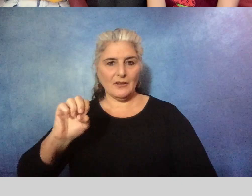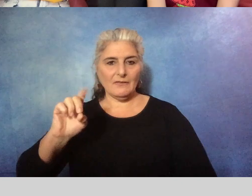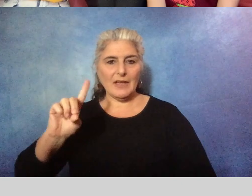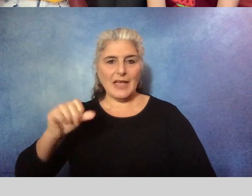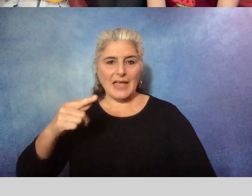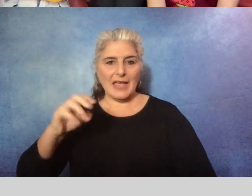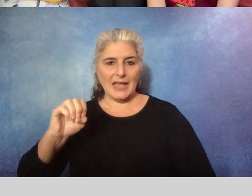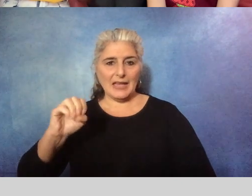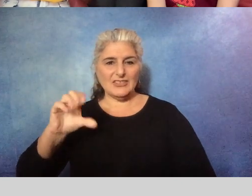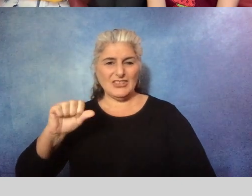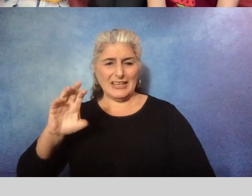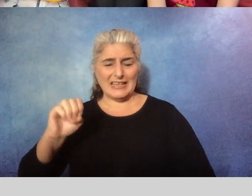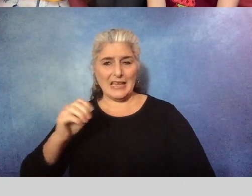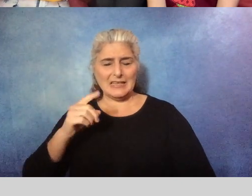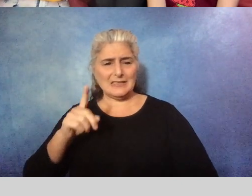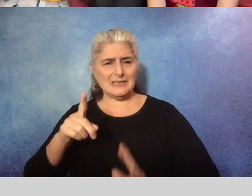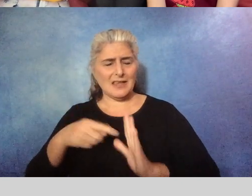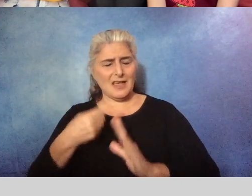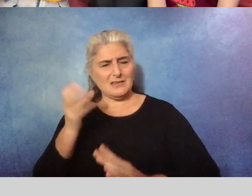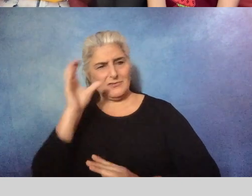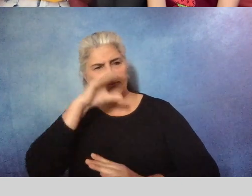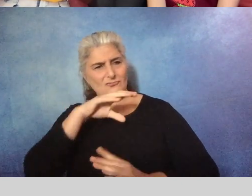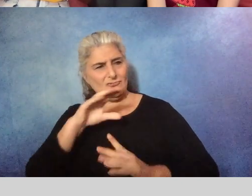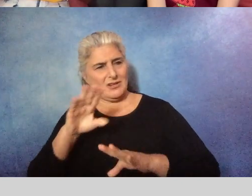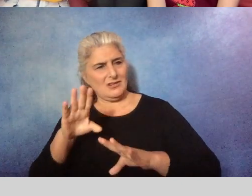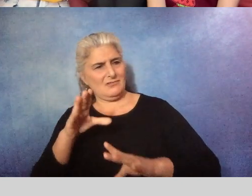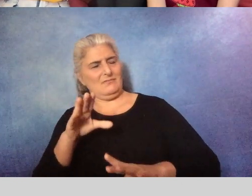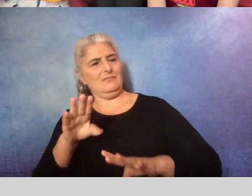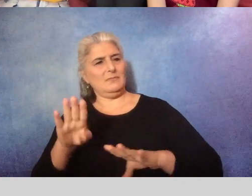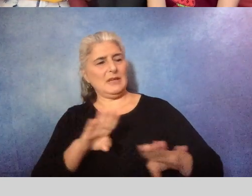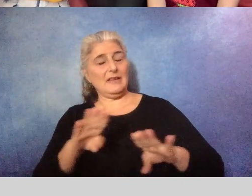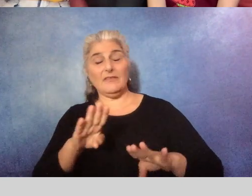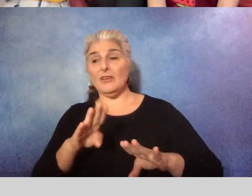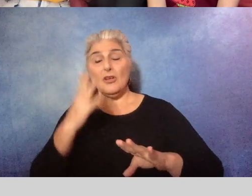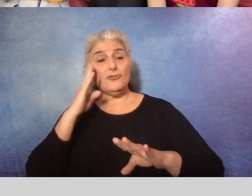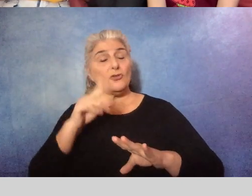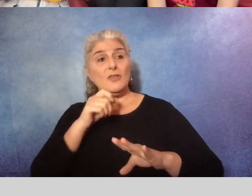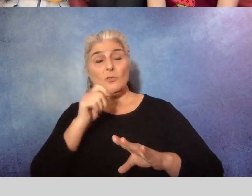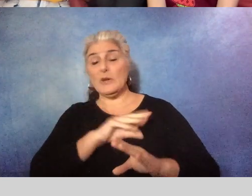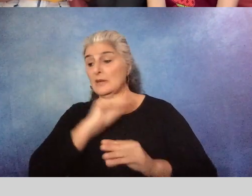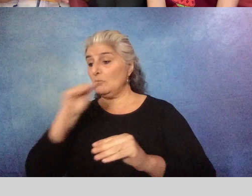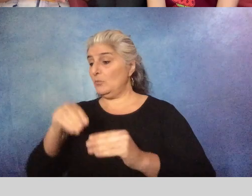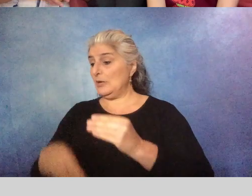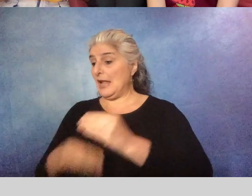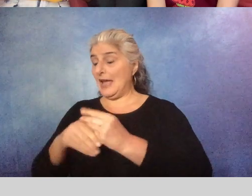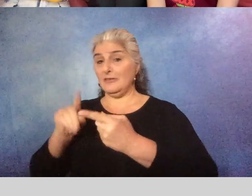and weird behaviors that if we just don't put that in the list,